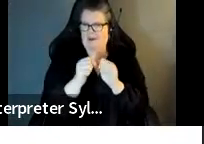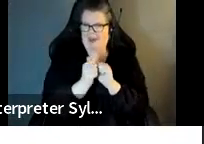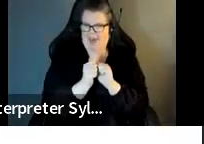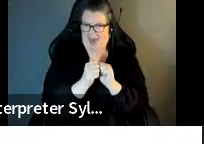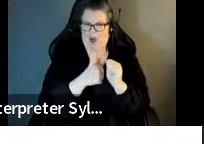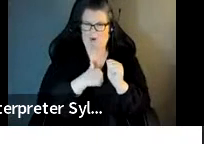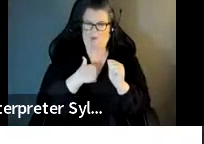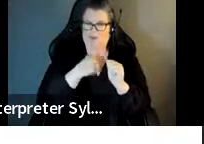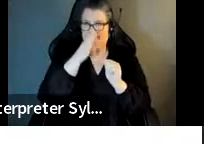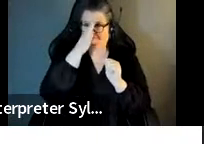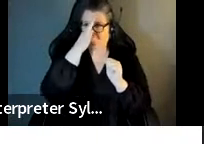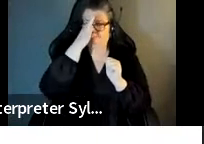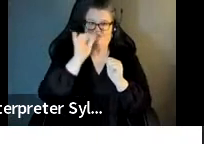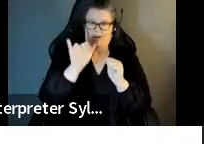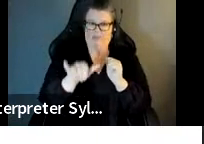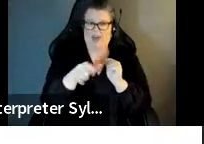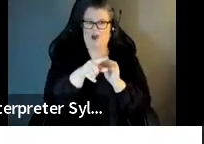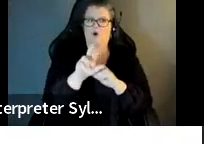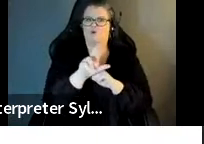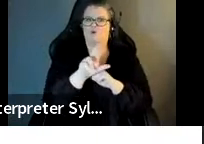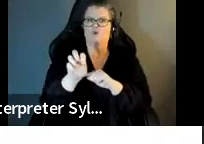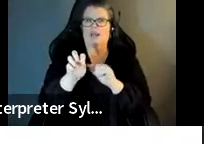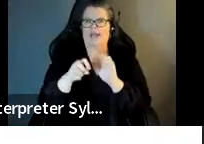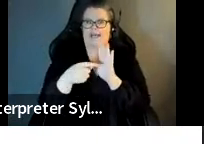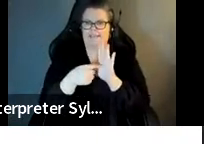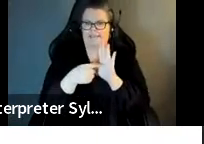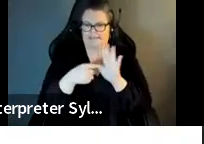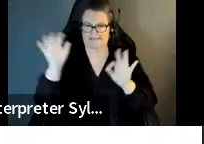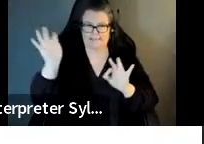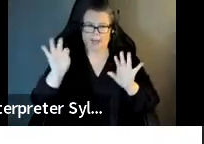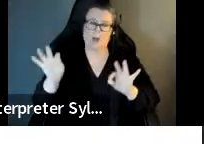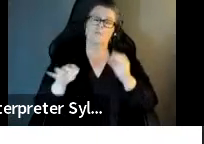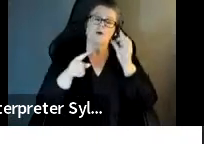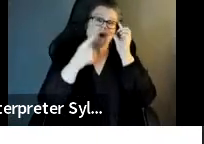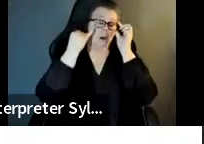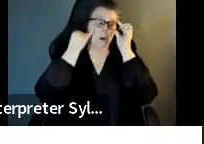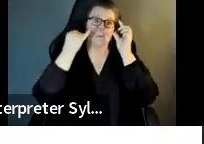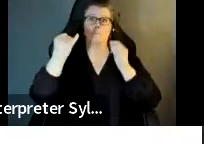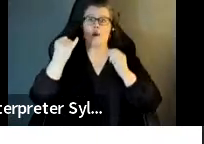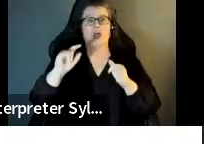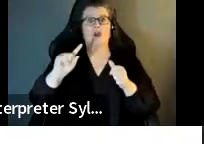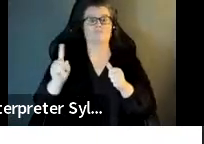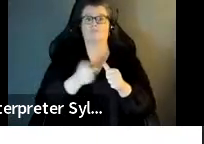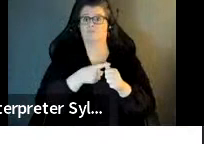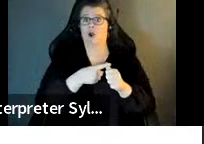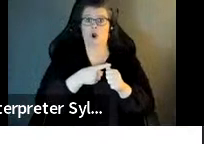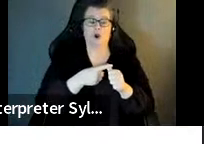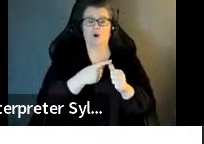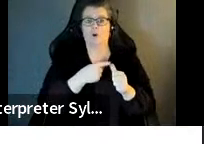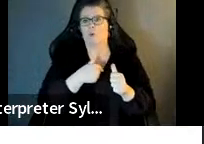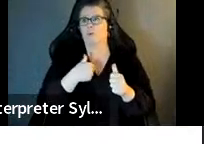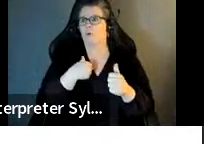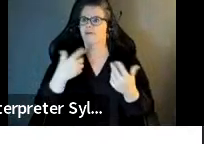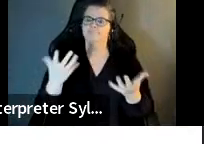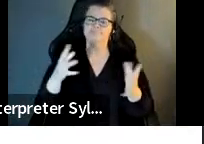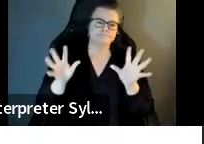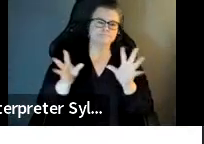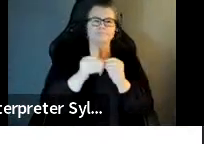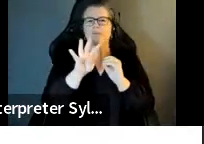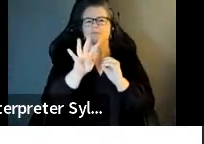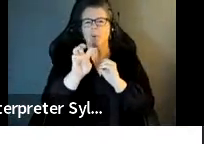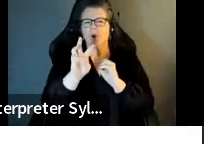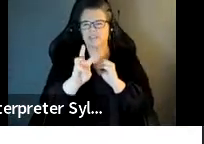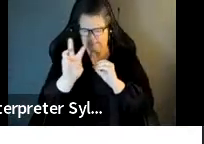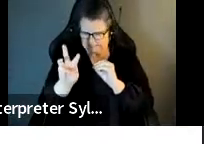So if you imagine that we had our original idea study sample of 466 users, we split up